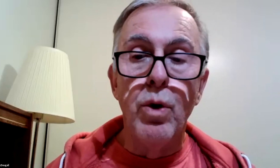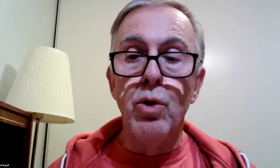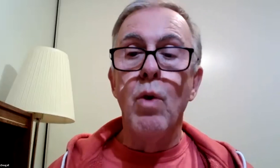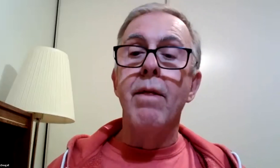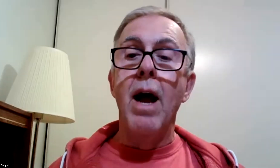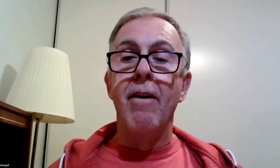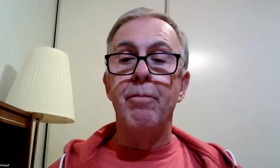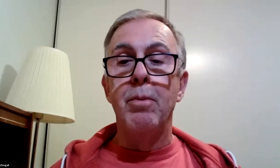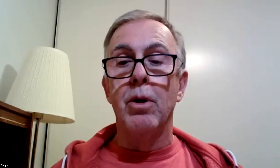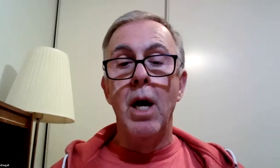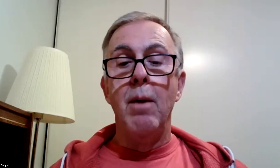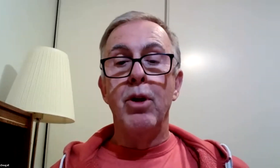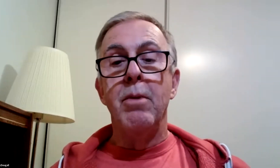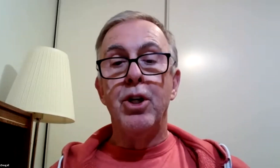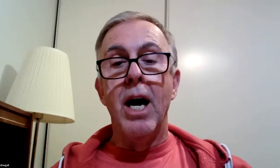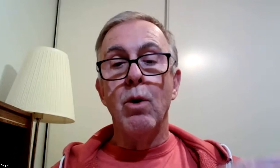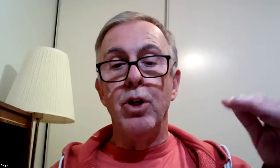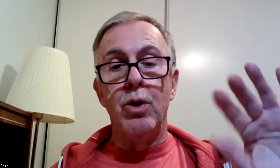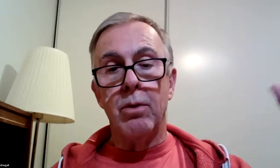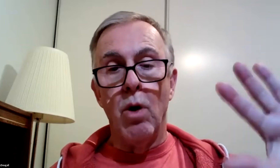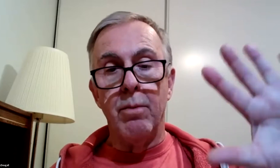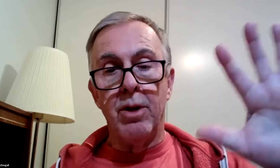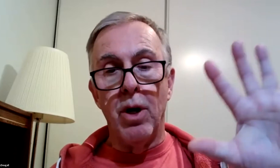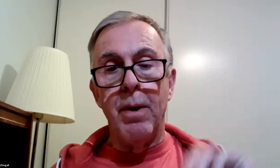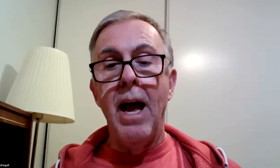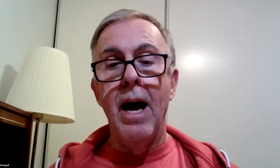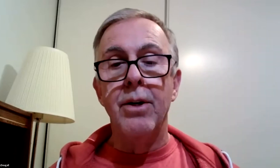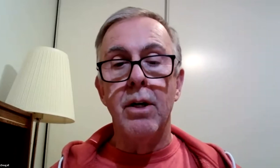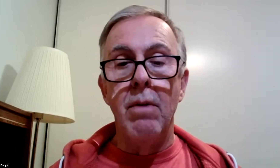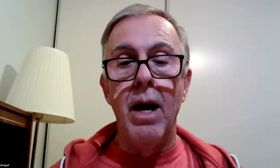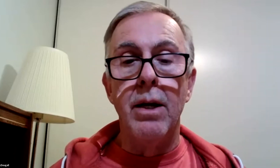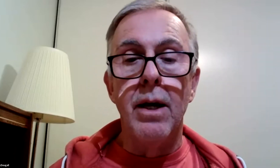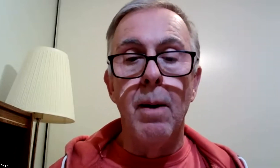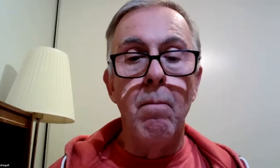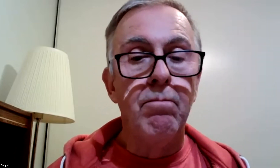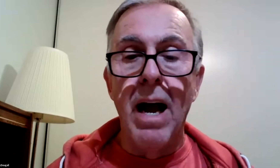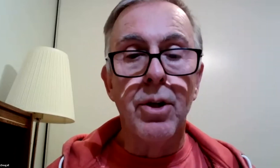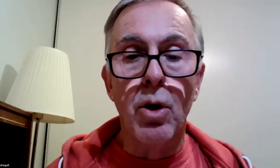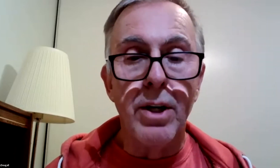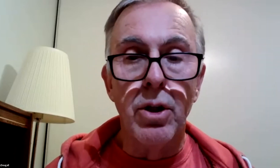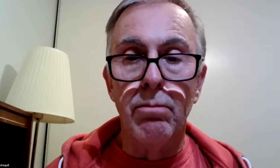would you rather have people put them in the chat or would you just want them to put up a hand and ask a question?